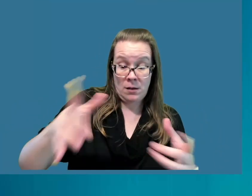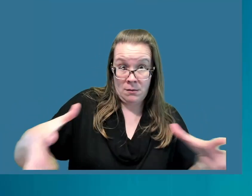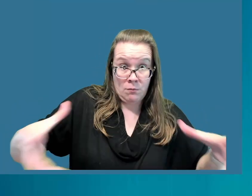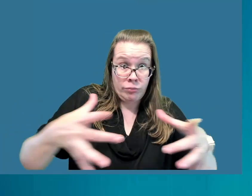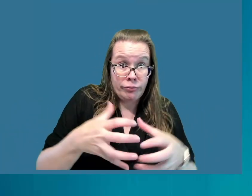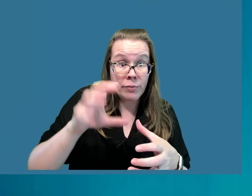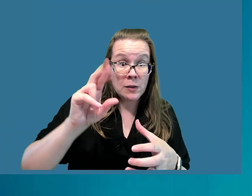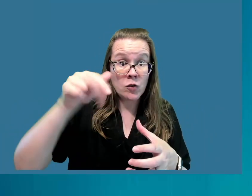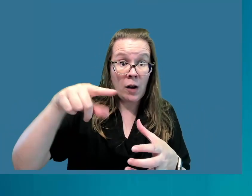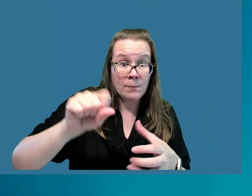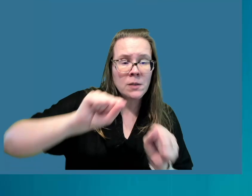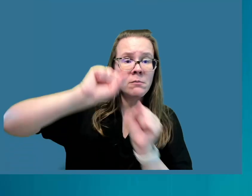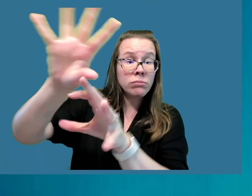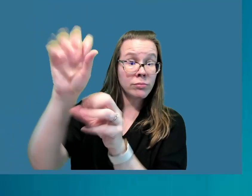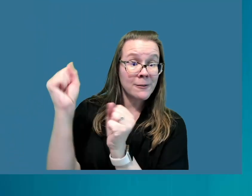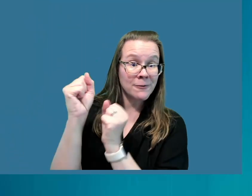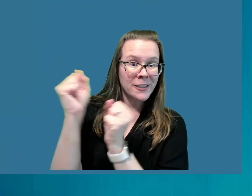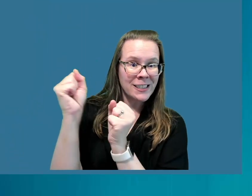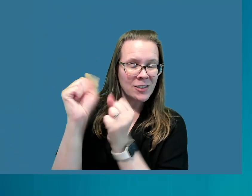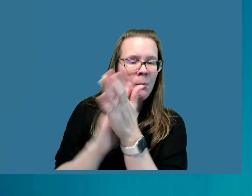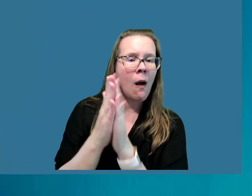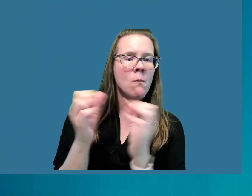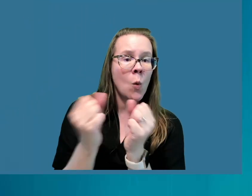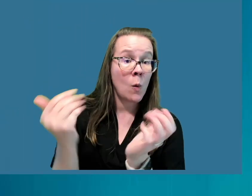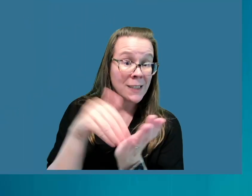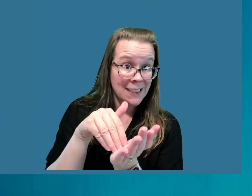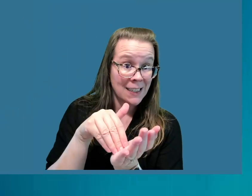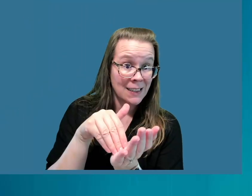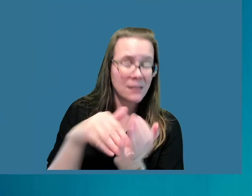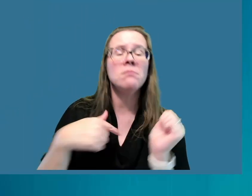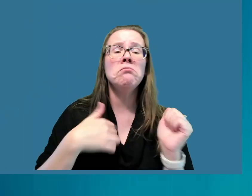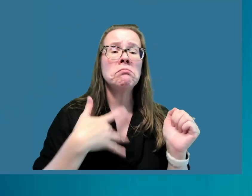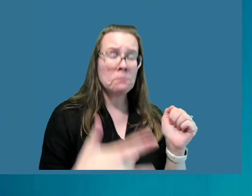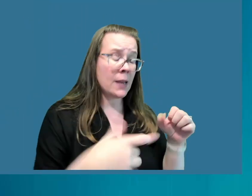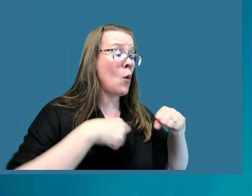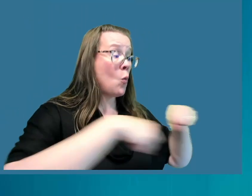cookie dough strategically on the first roll out to get the most cookies possible. And then